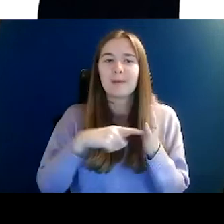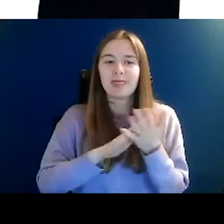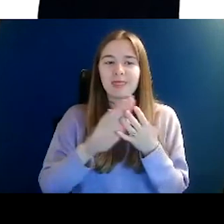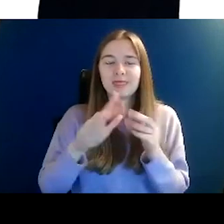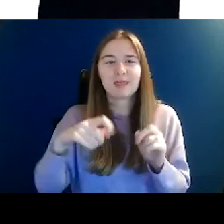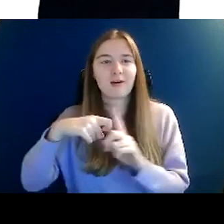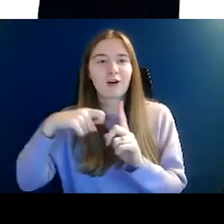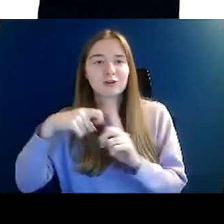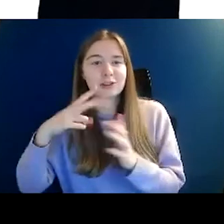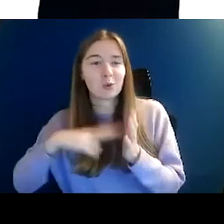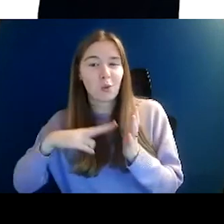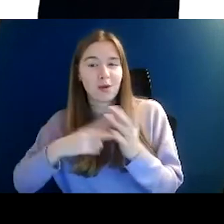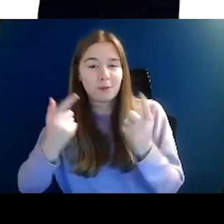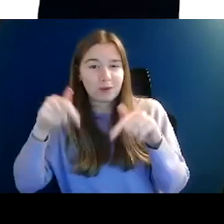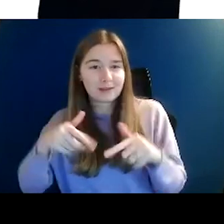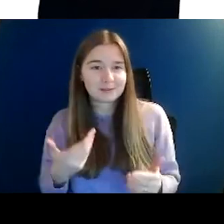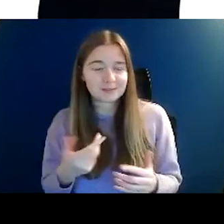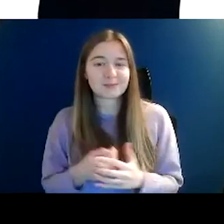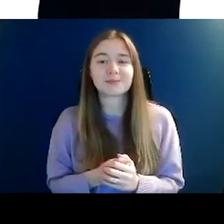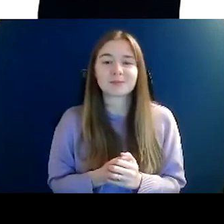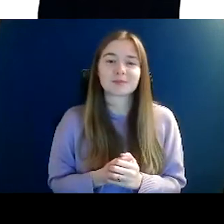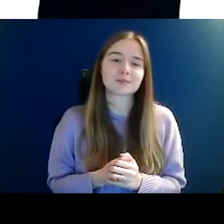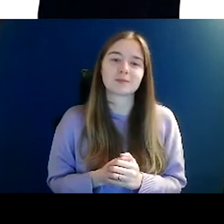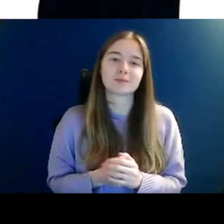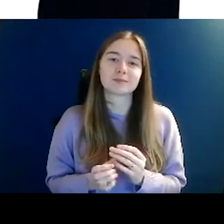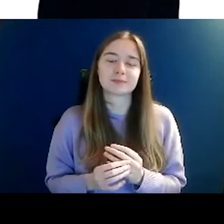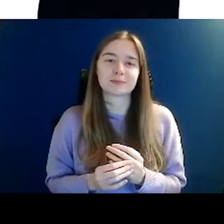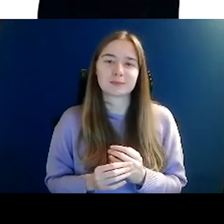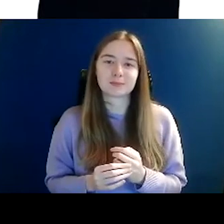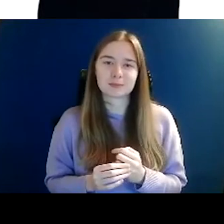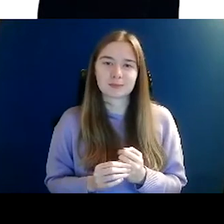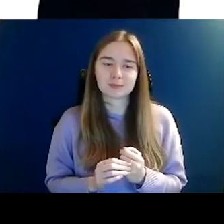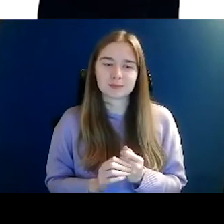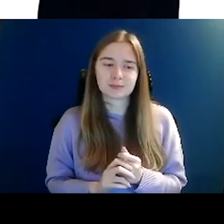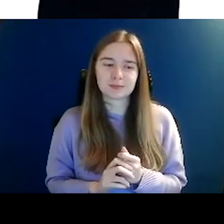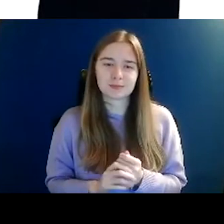if you're still on. There was a range of kind of very, very strong